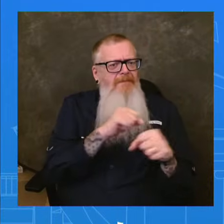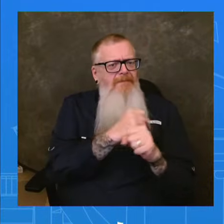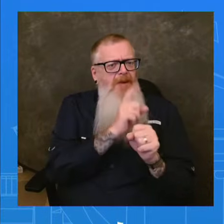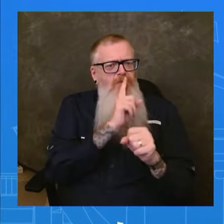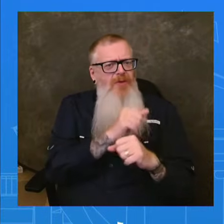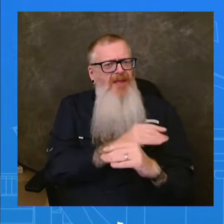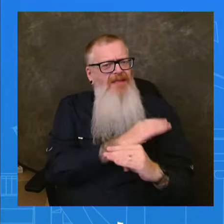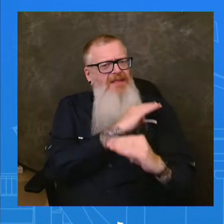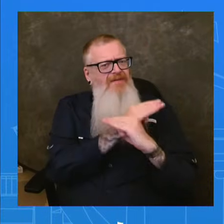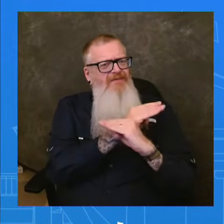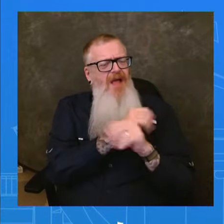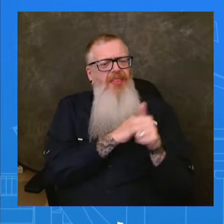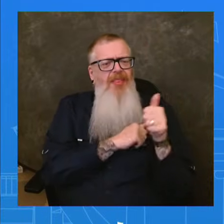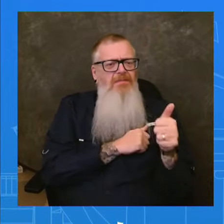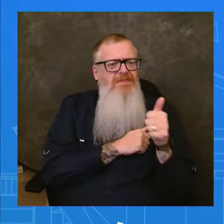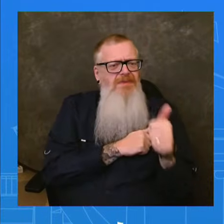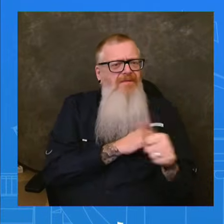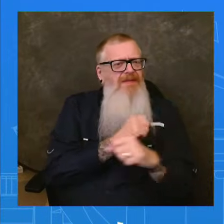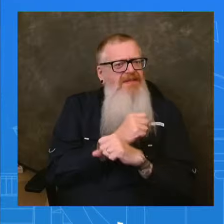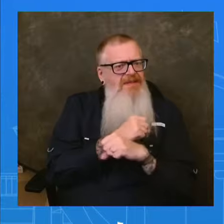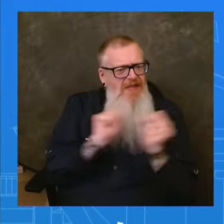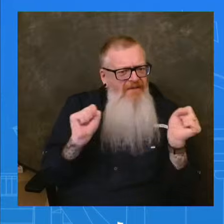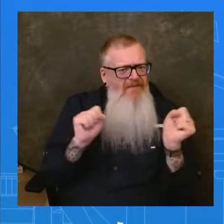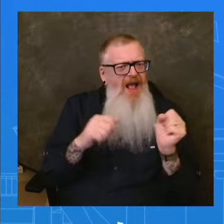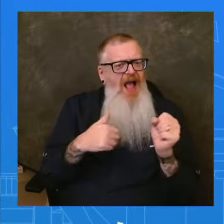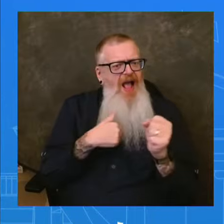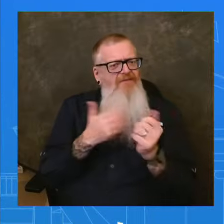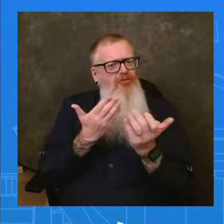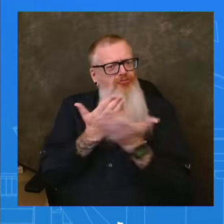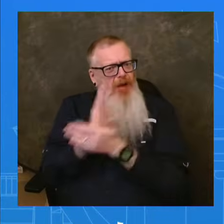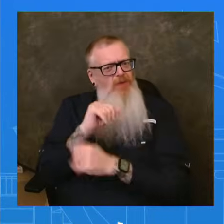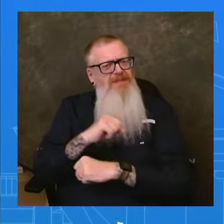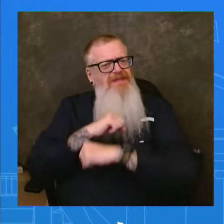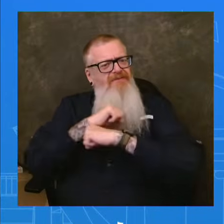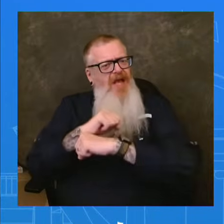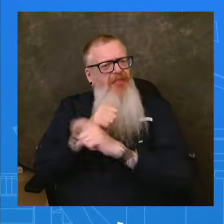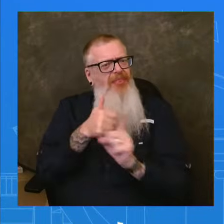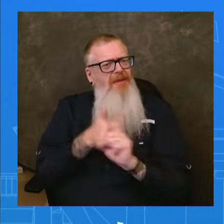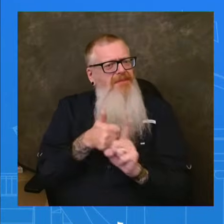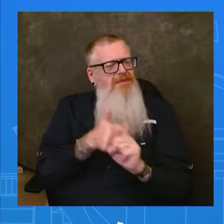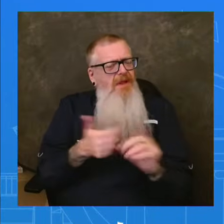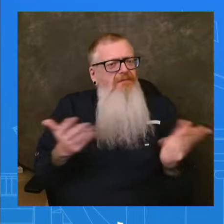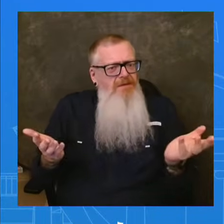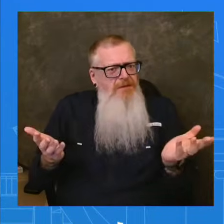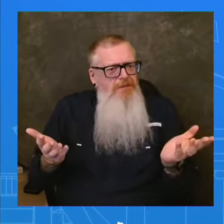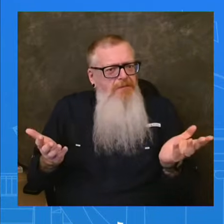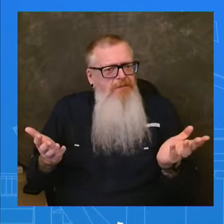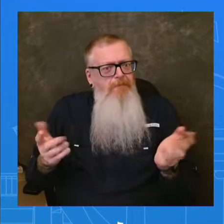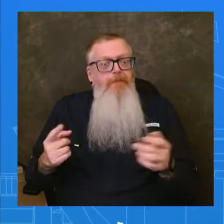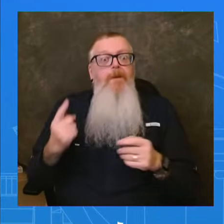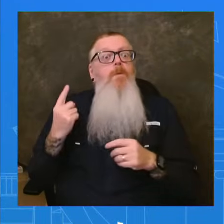But one civilian casualty is too many, and we've been very clear about that.